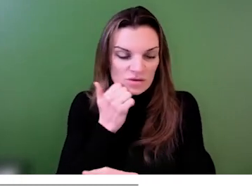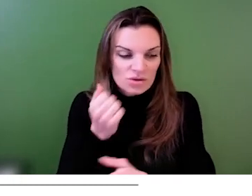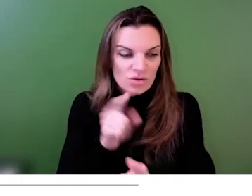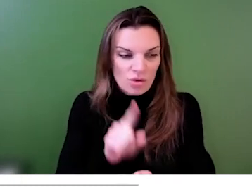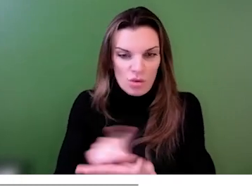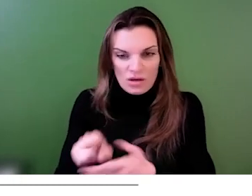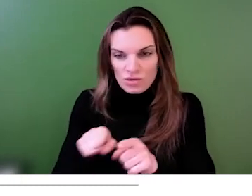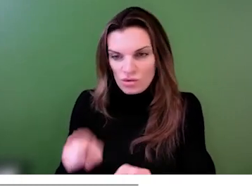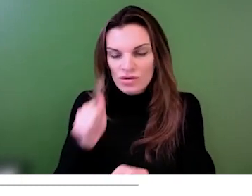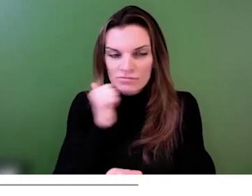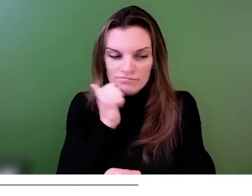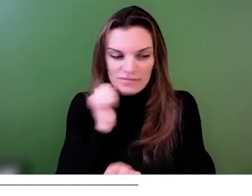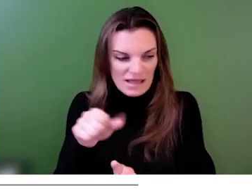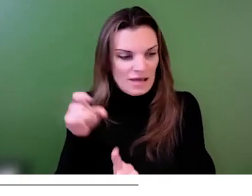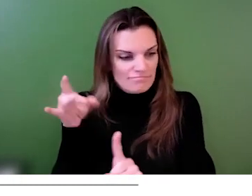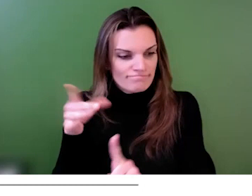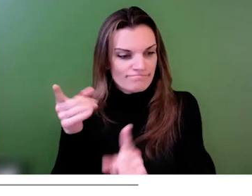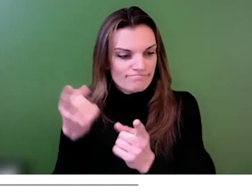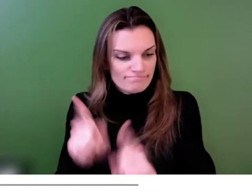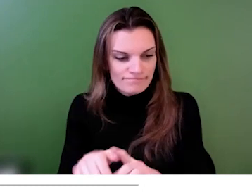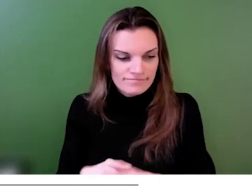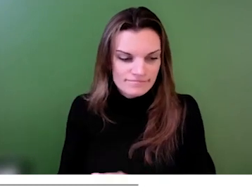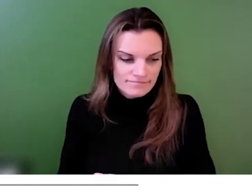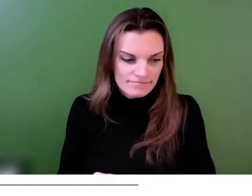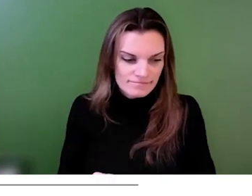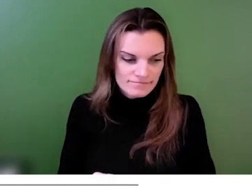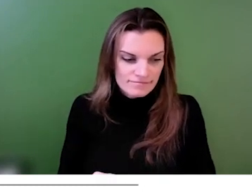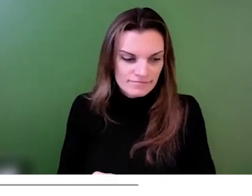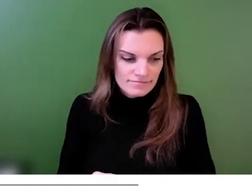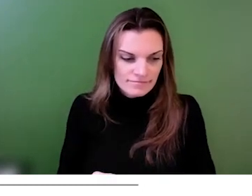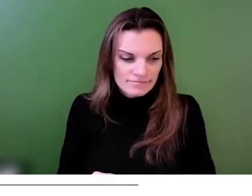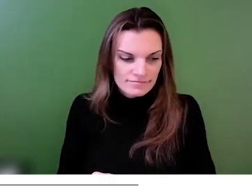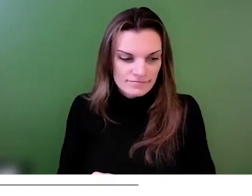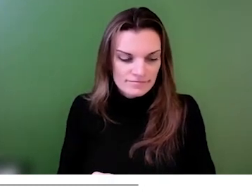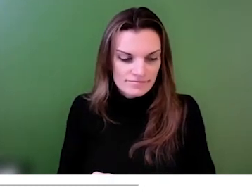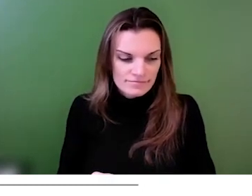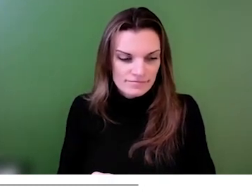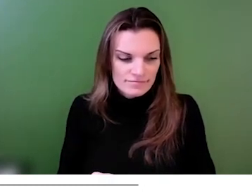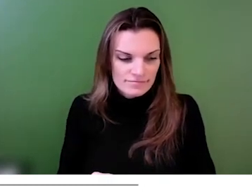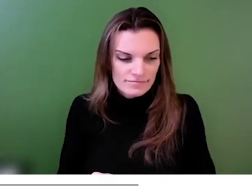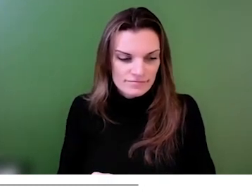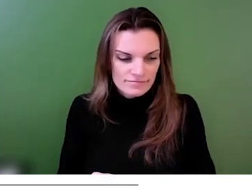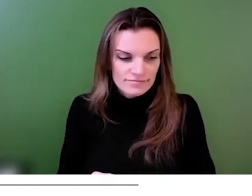menstruation. This is also something that if you find it difficult to